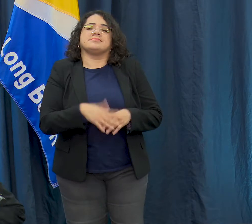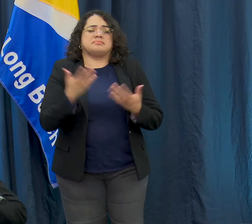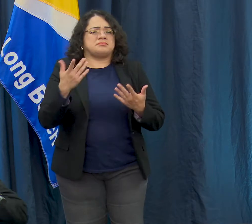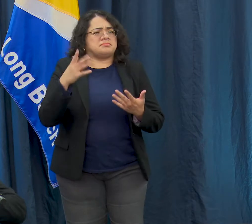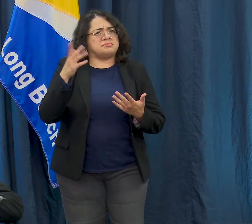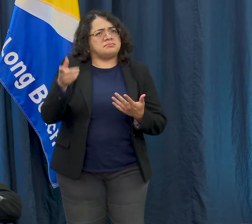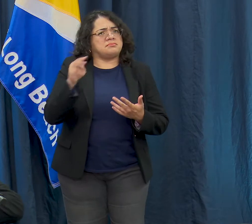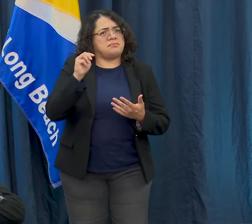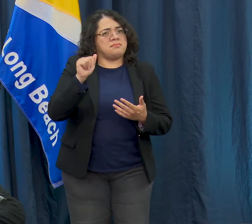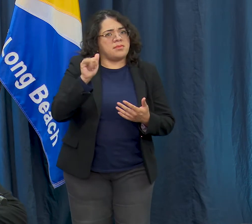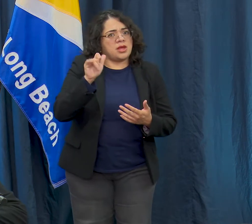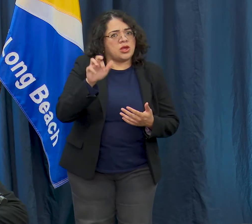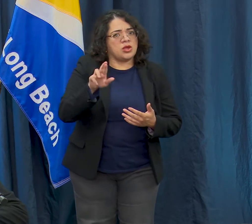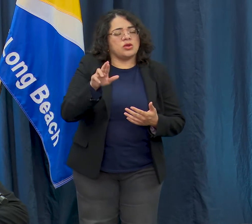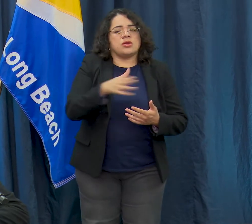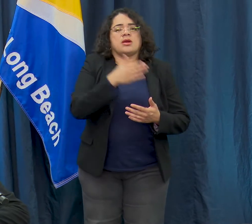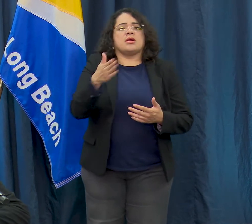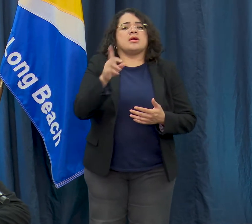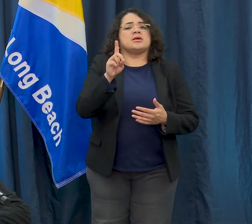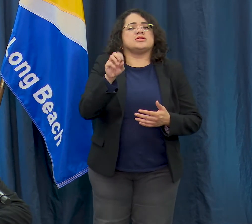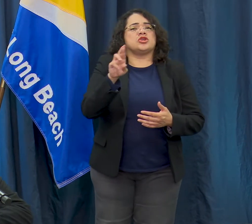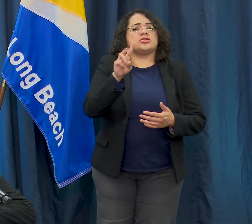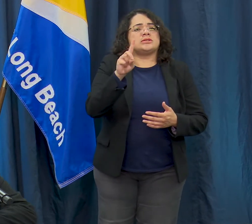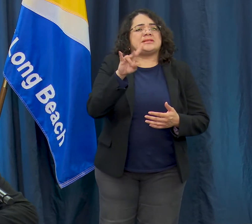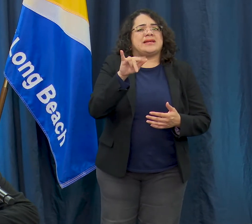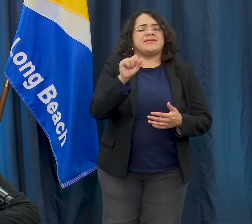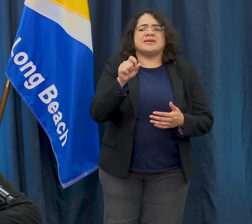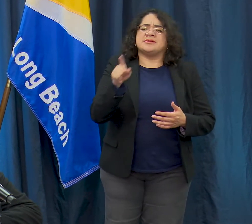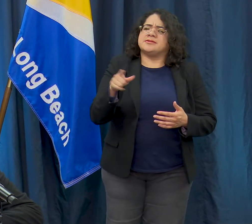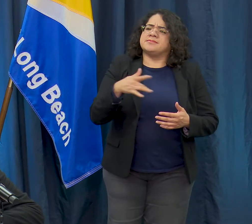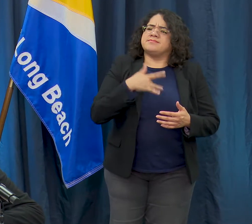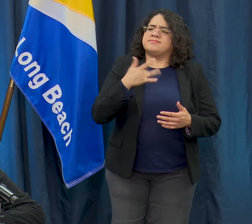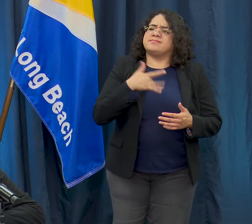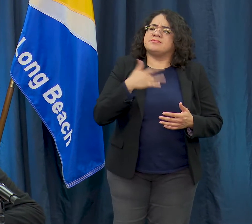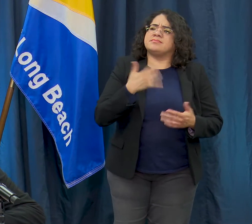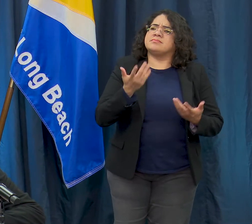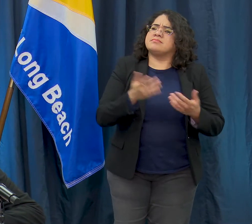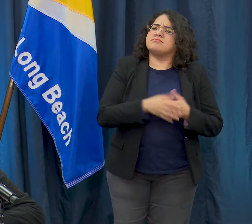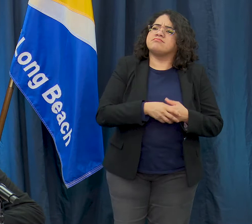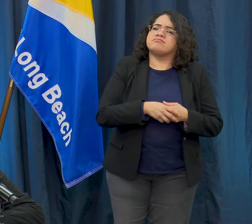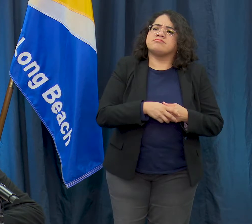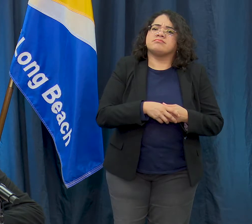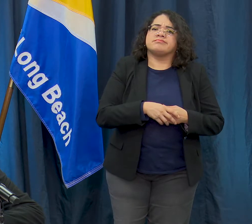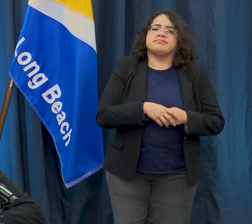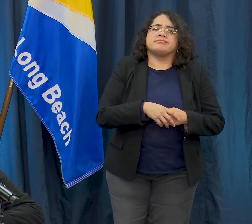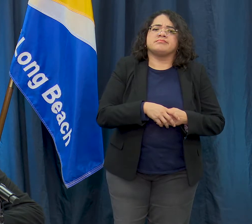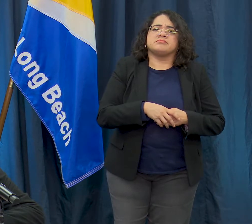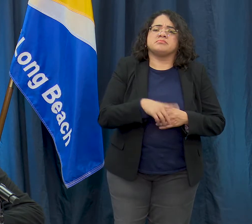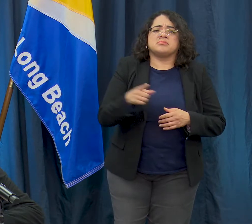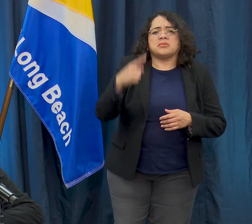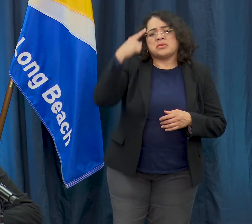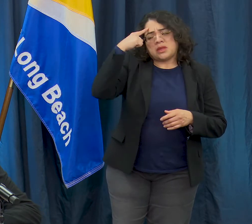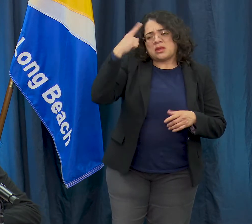Dr. Davis - do you think we will ever get to a time where people